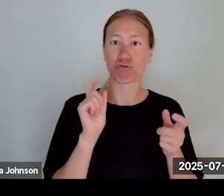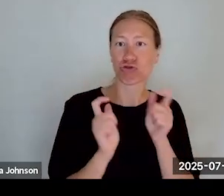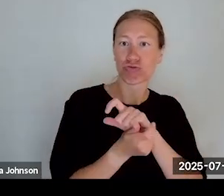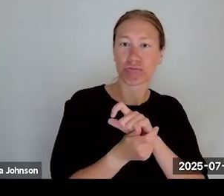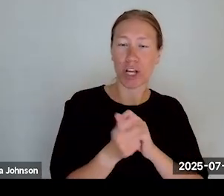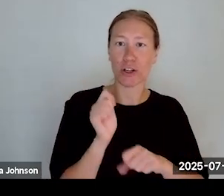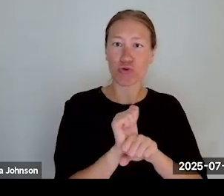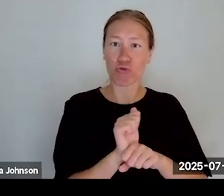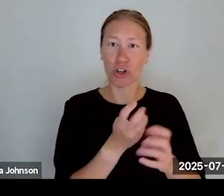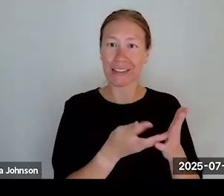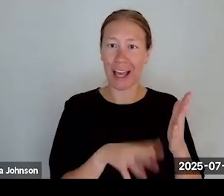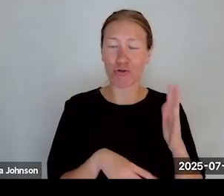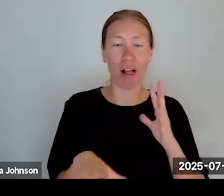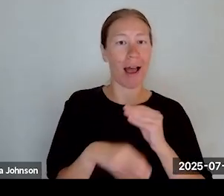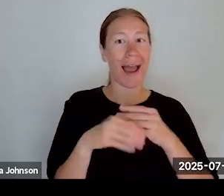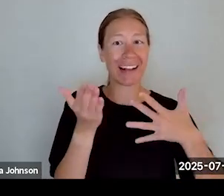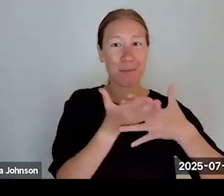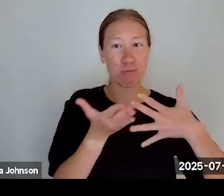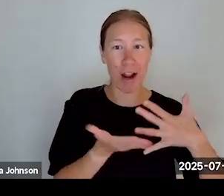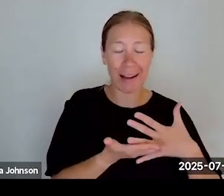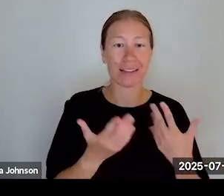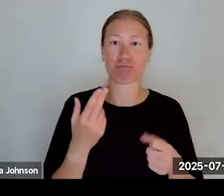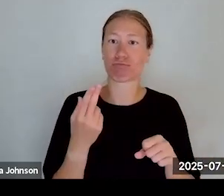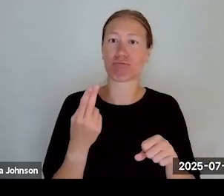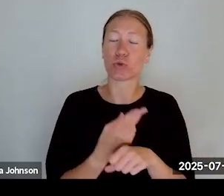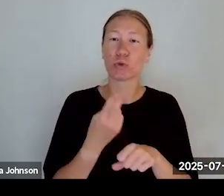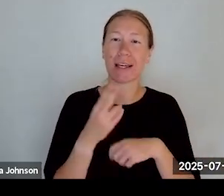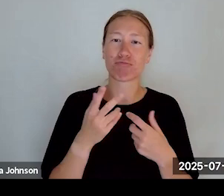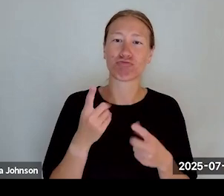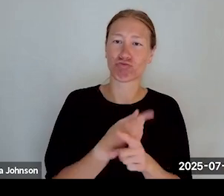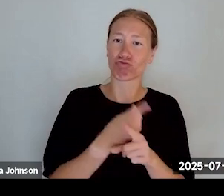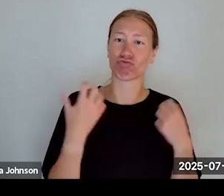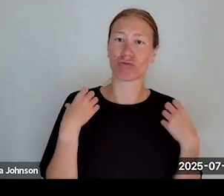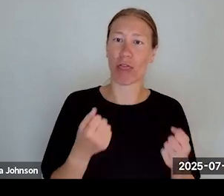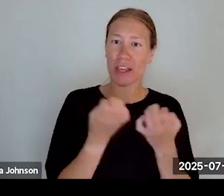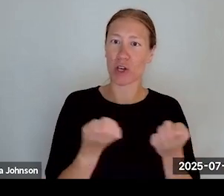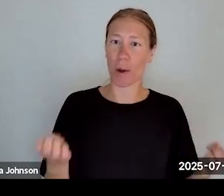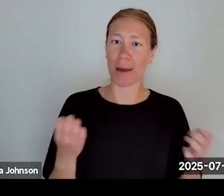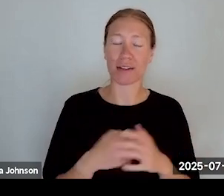use of additional breaks, using ergonomic equipment, having access to fans or heaters